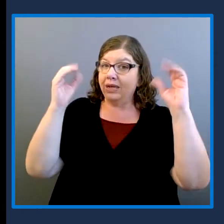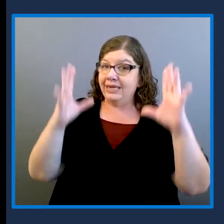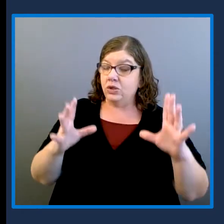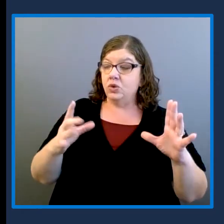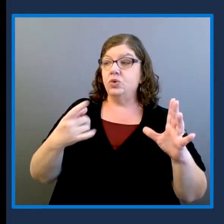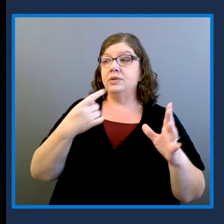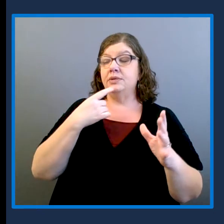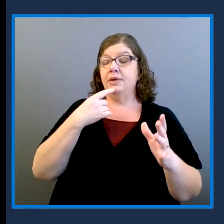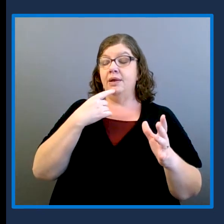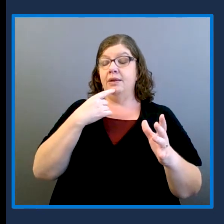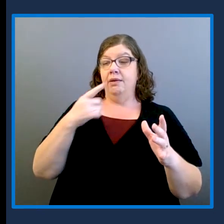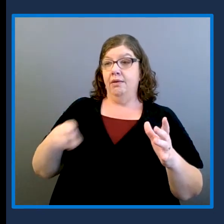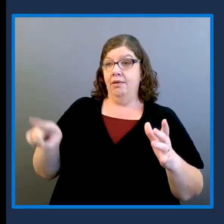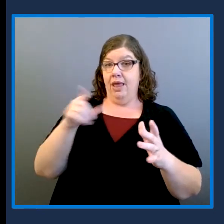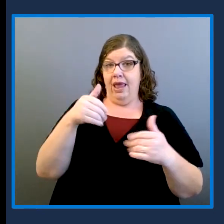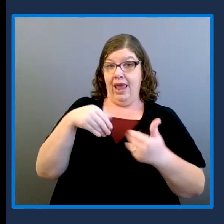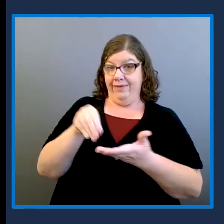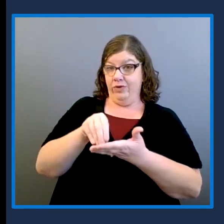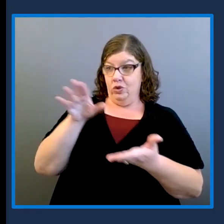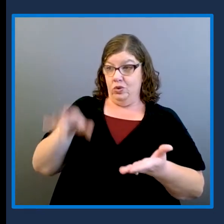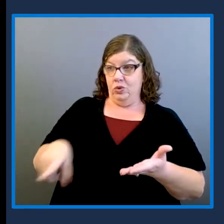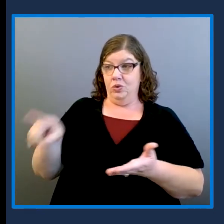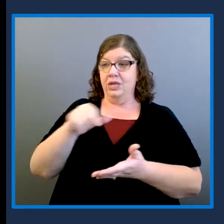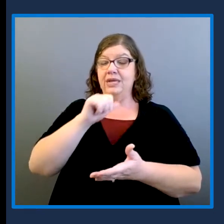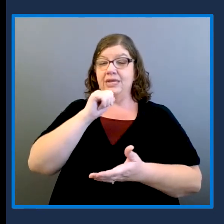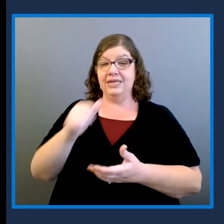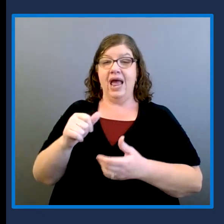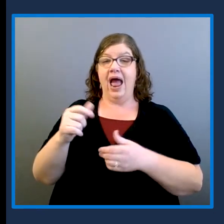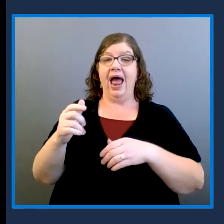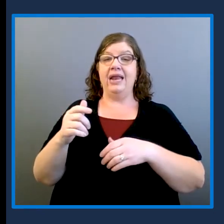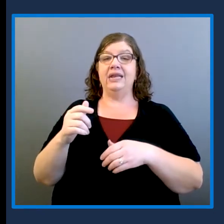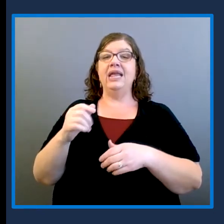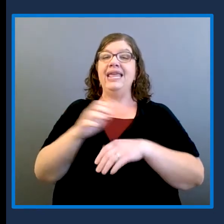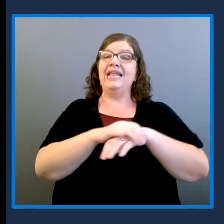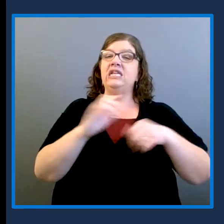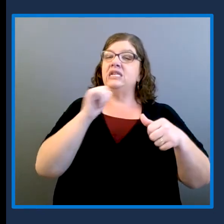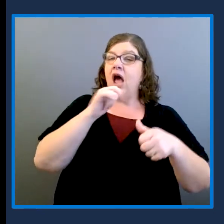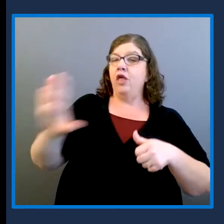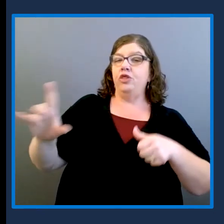responded stating that they have students who are non-native speakers in their classroom